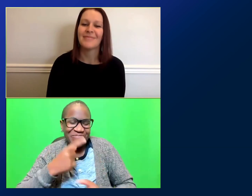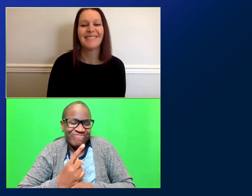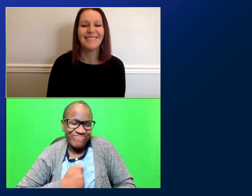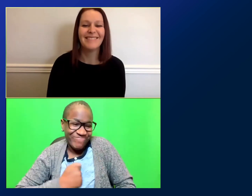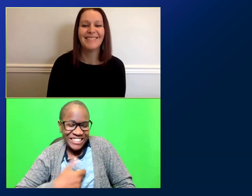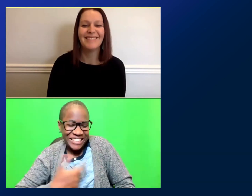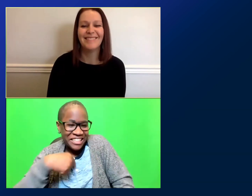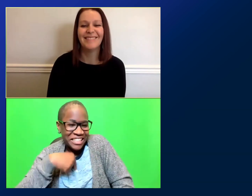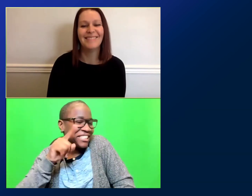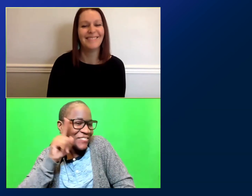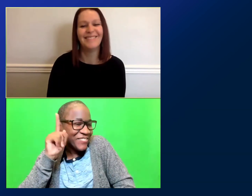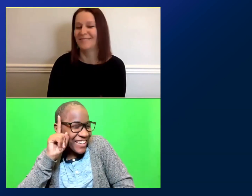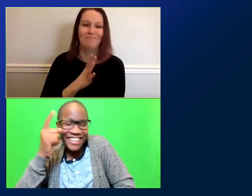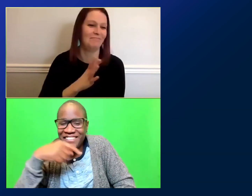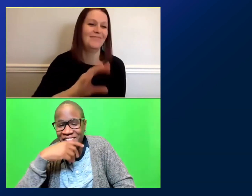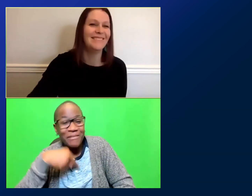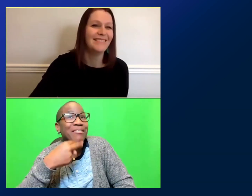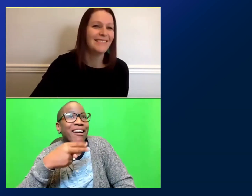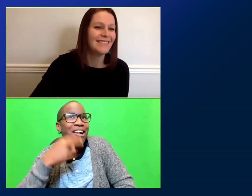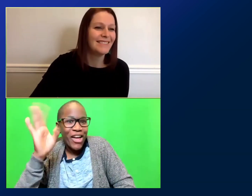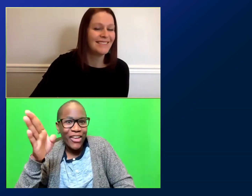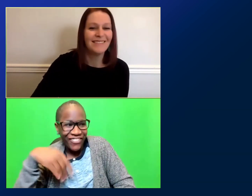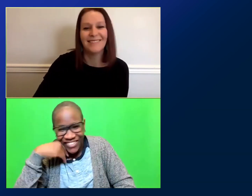on where you're from but because i'm deaf i wouldn't be able to answer that question